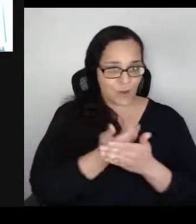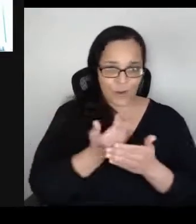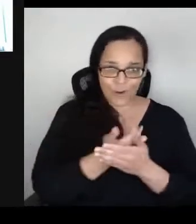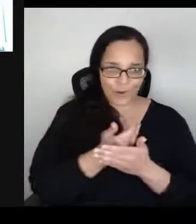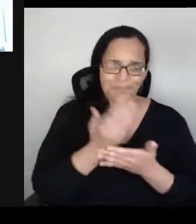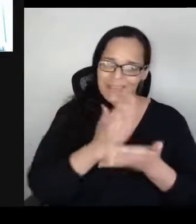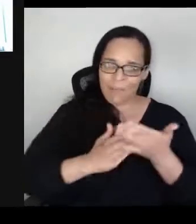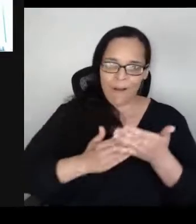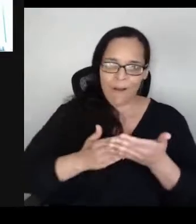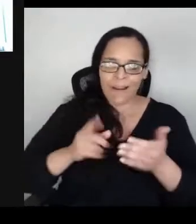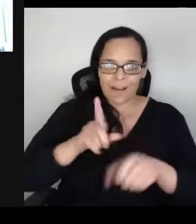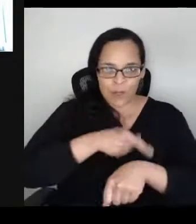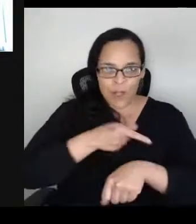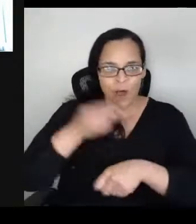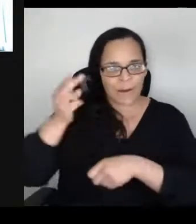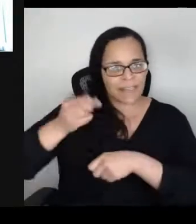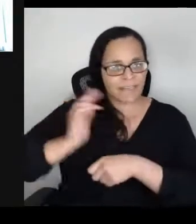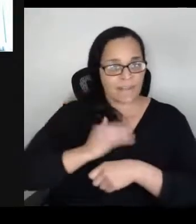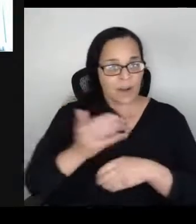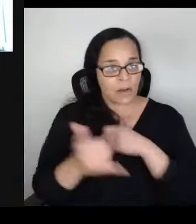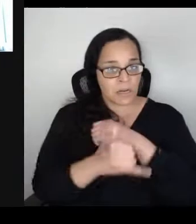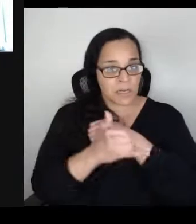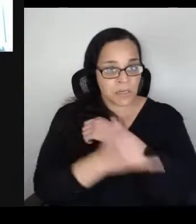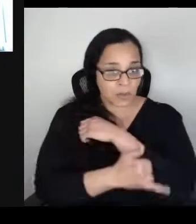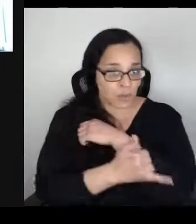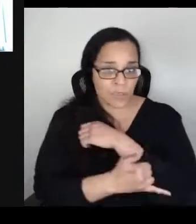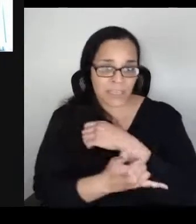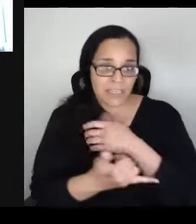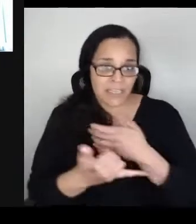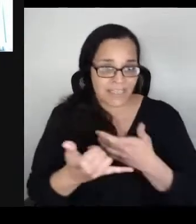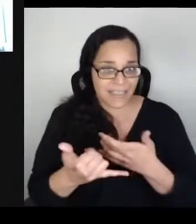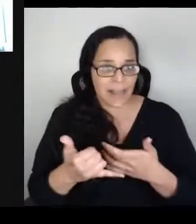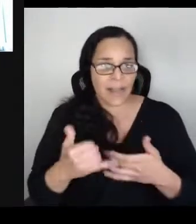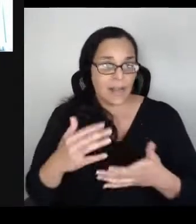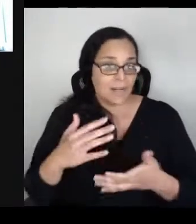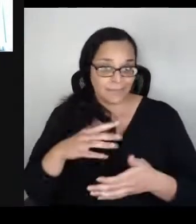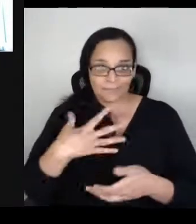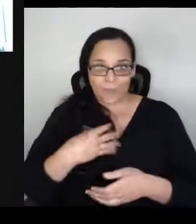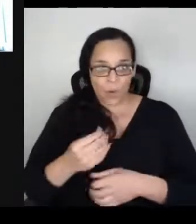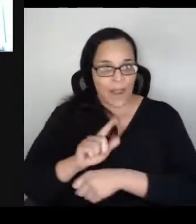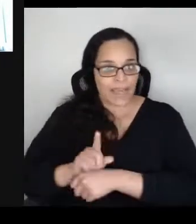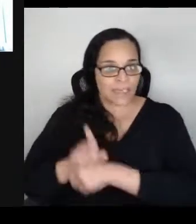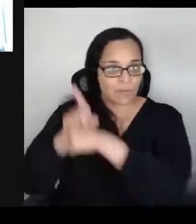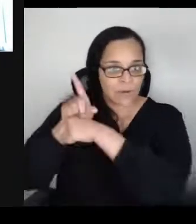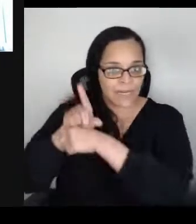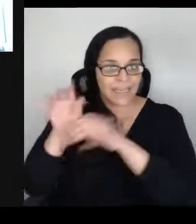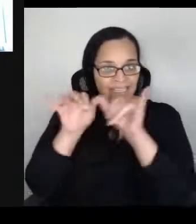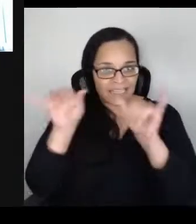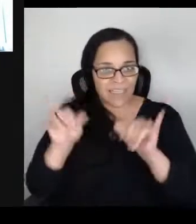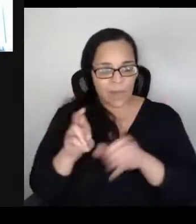of our country's White supremacy, systematic racism, anti-Blackness